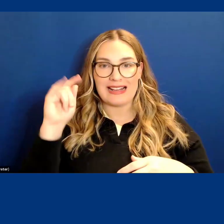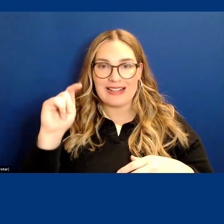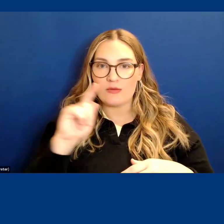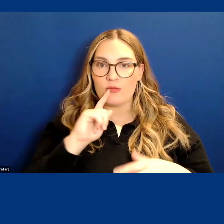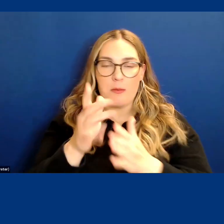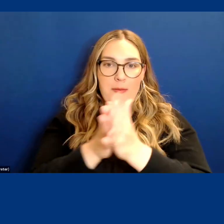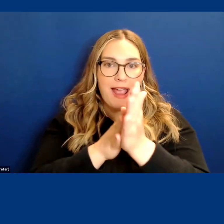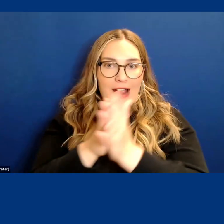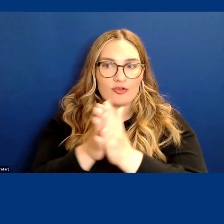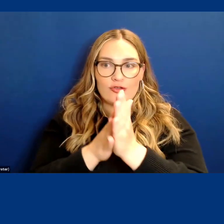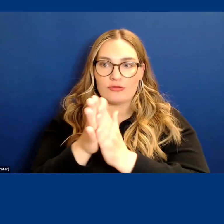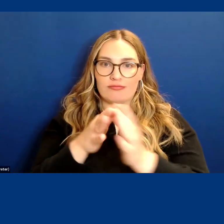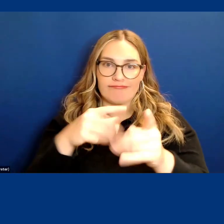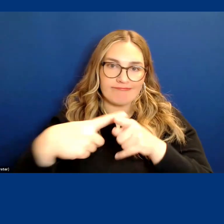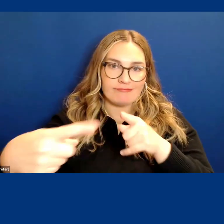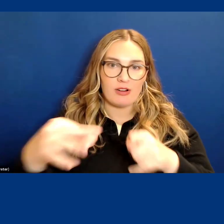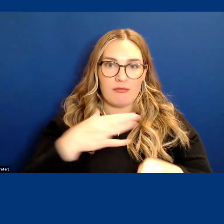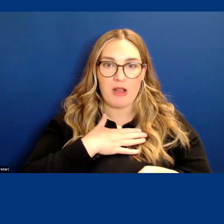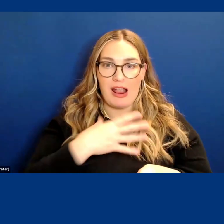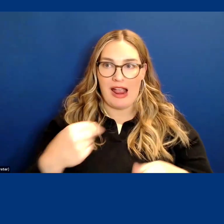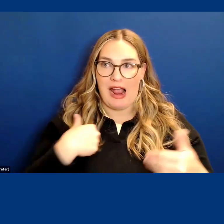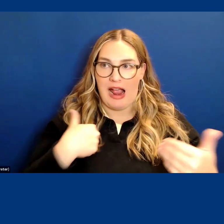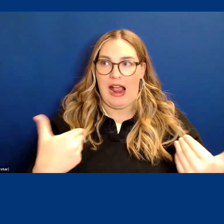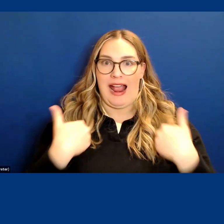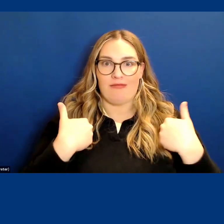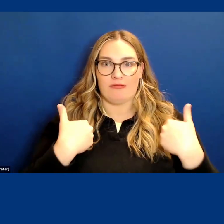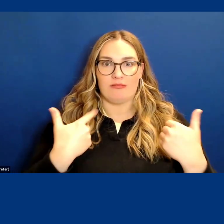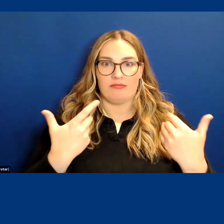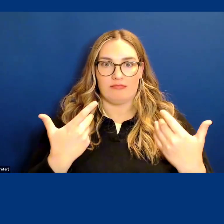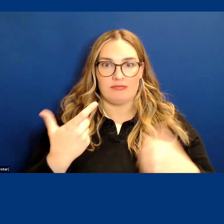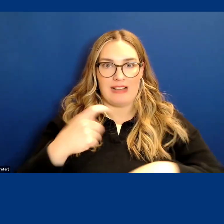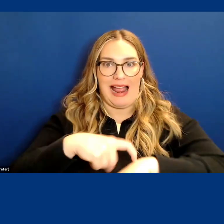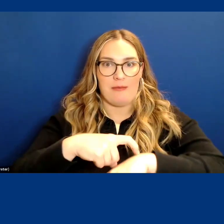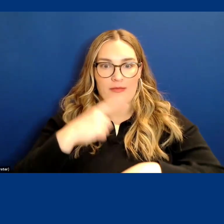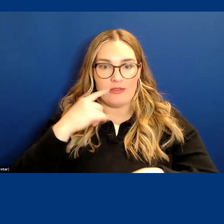and something that I currently have capacity to do, I will take folks on free of charge.